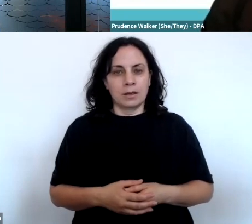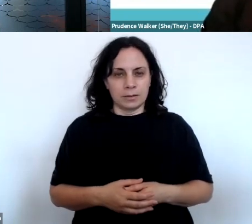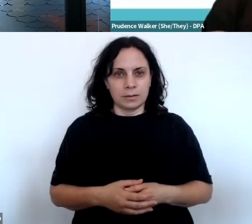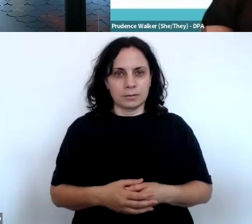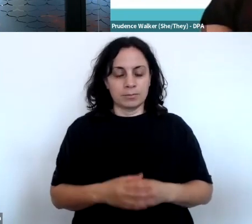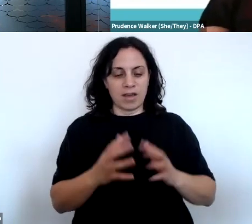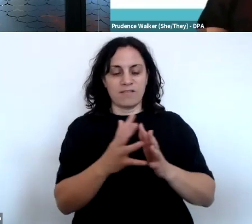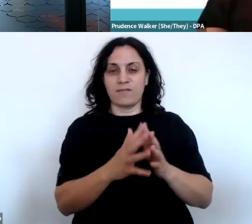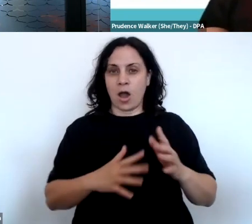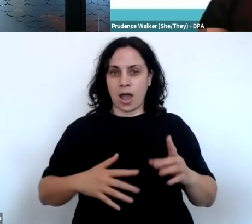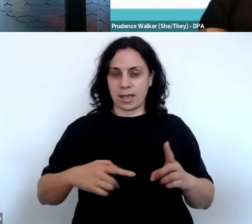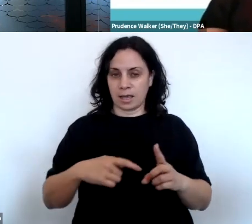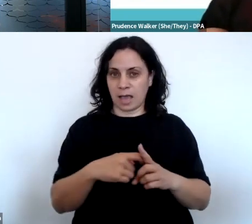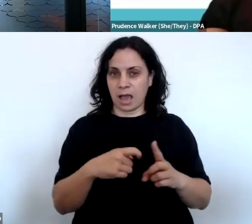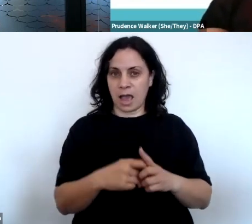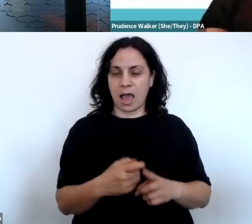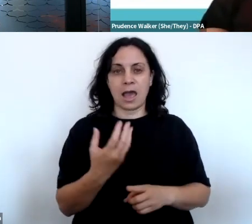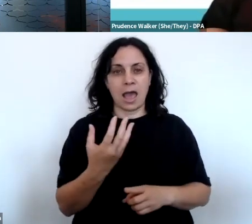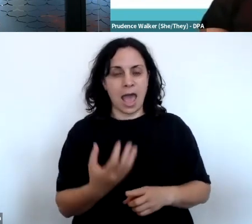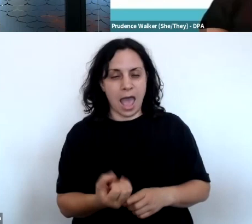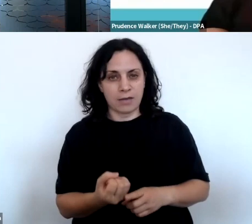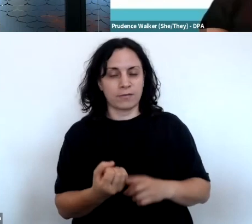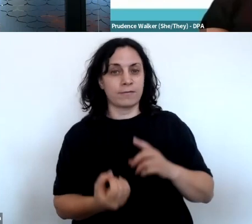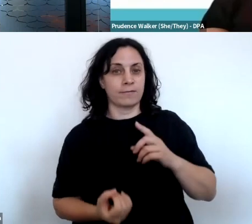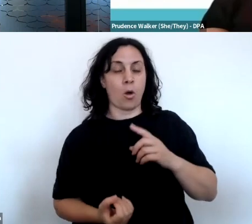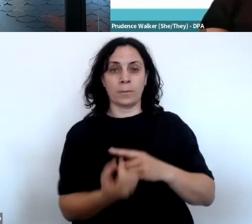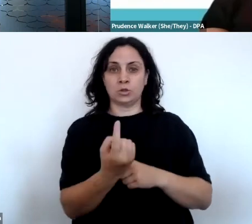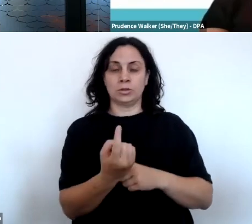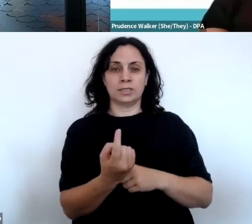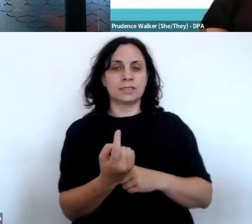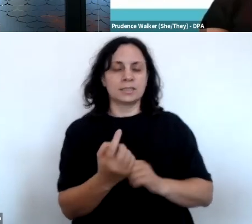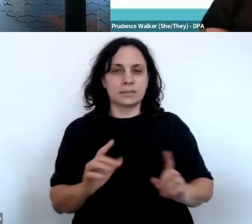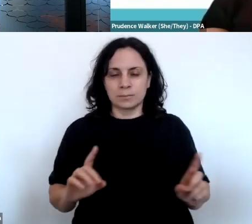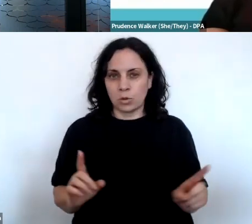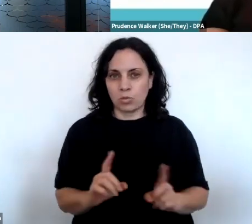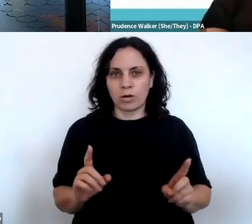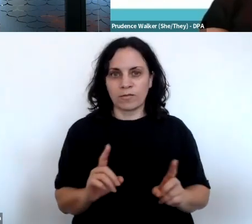and with our community is actually to be raising awareness of those principles at every level.